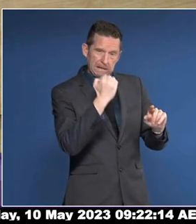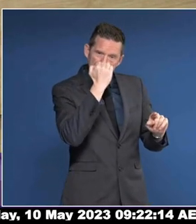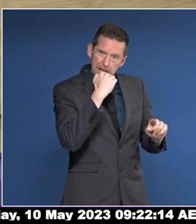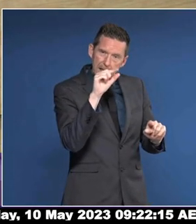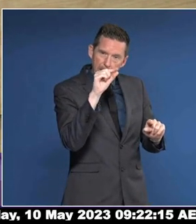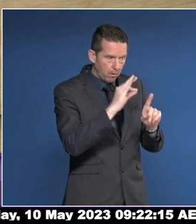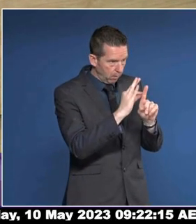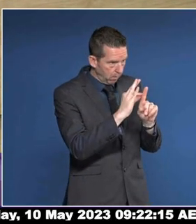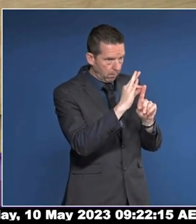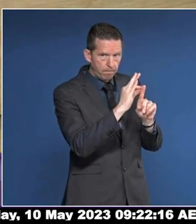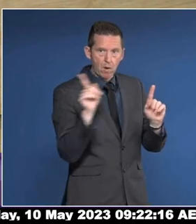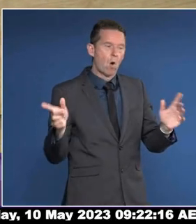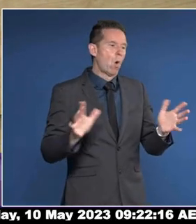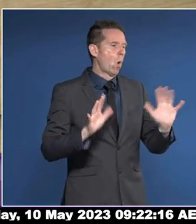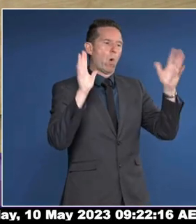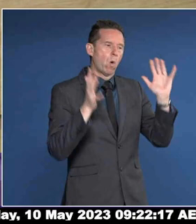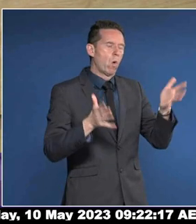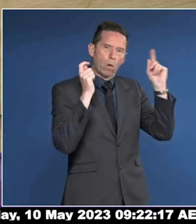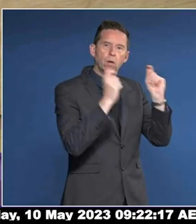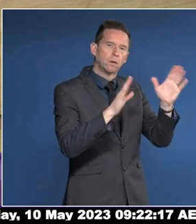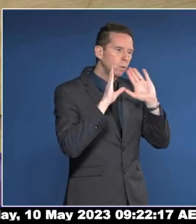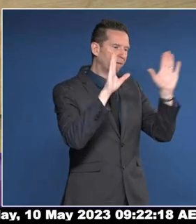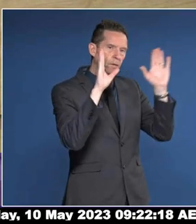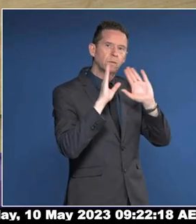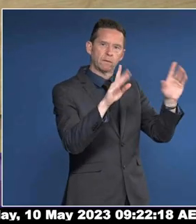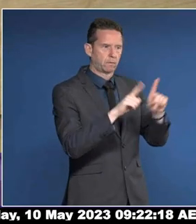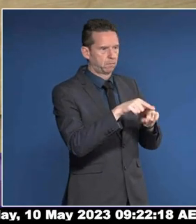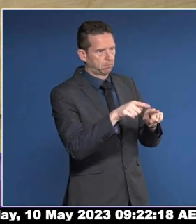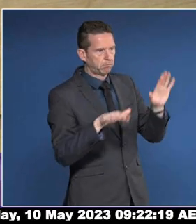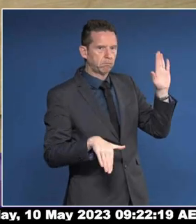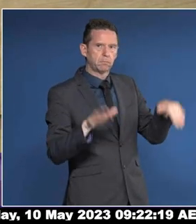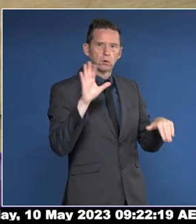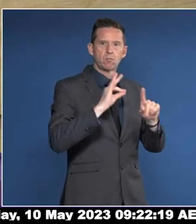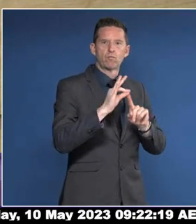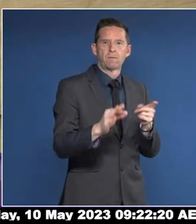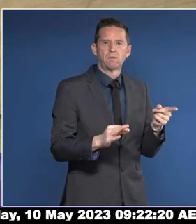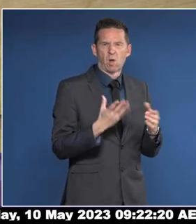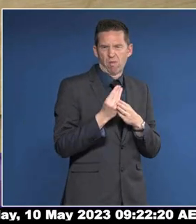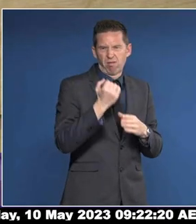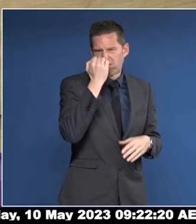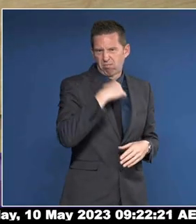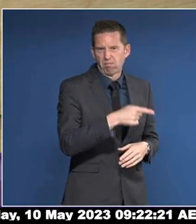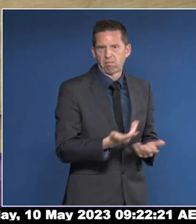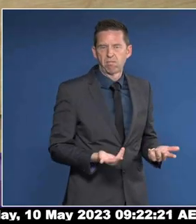given to the outcome of the improvement, and the consequence might be, in the way the